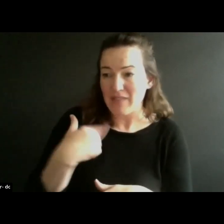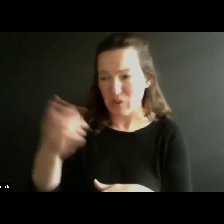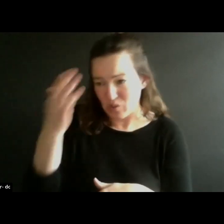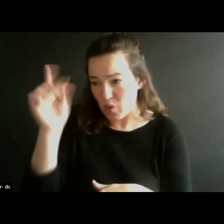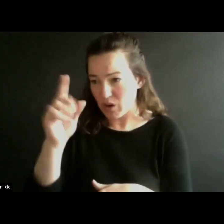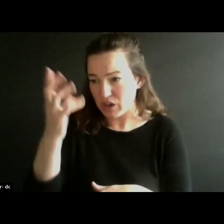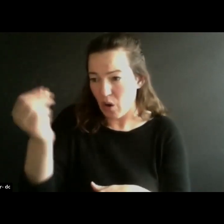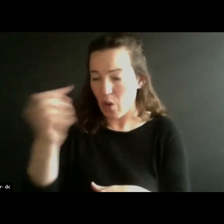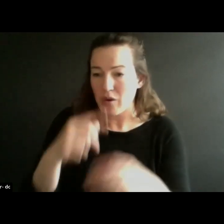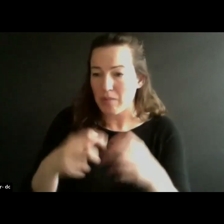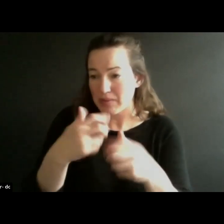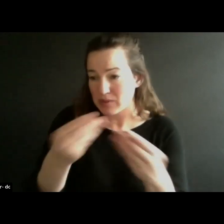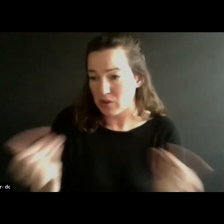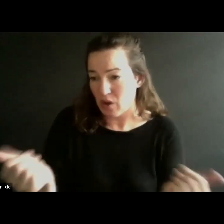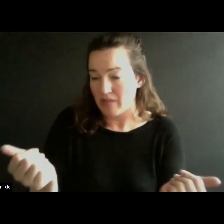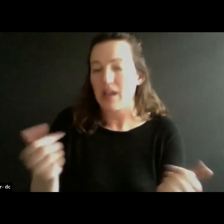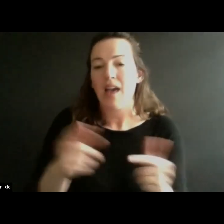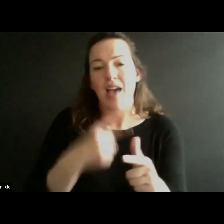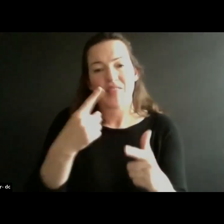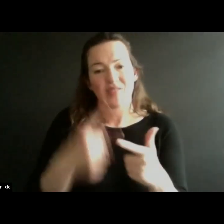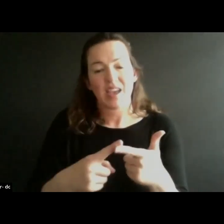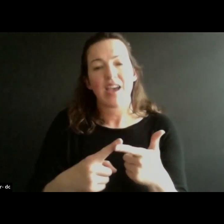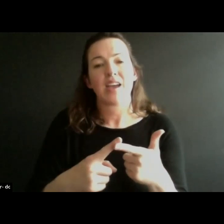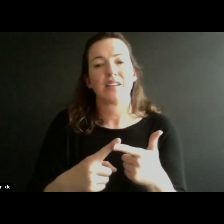go to actually get that issue? Resolved. We then from there, you know, have a check-in